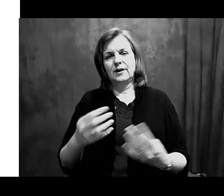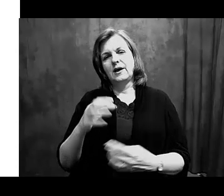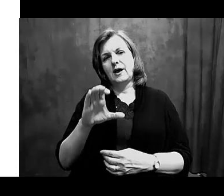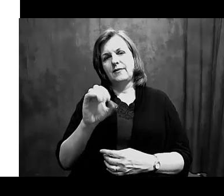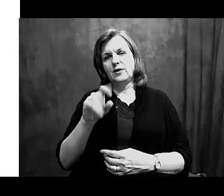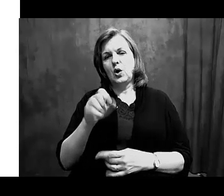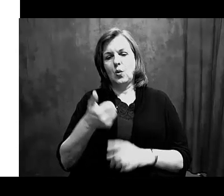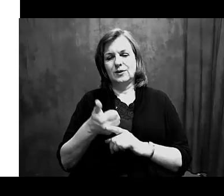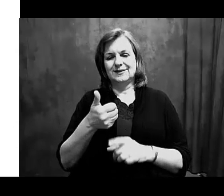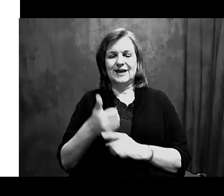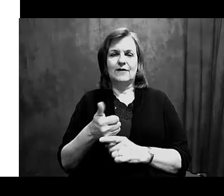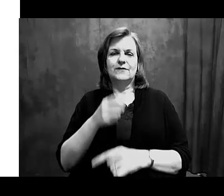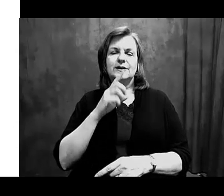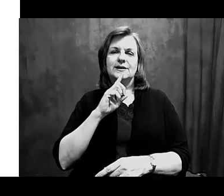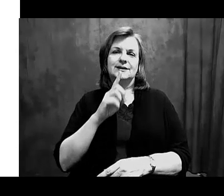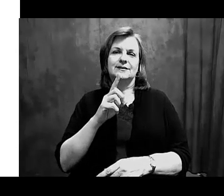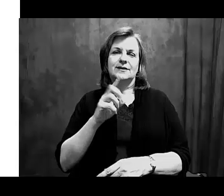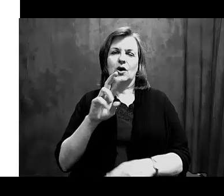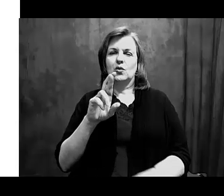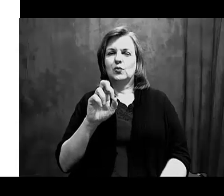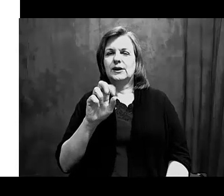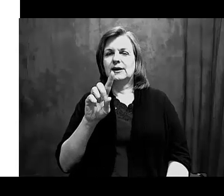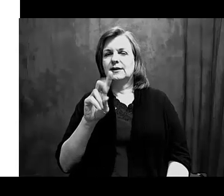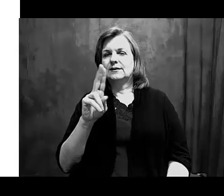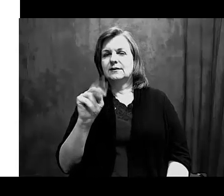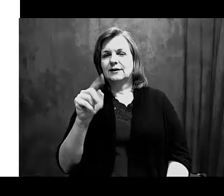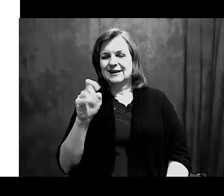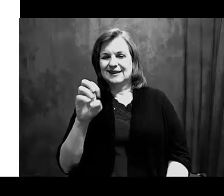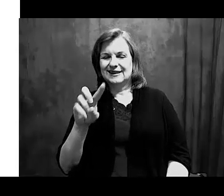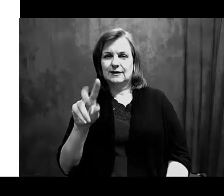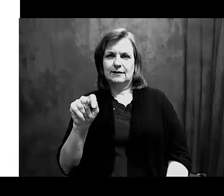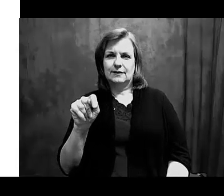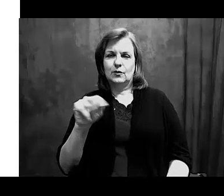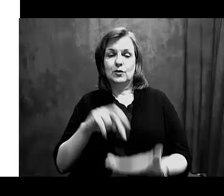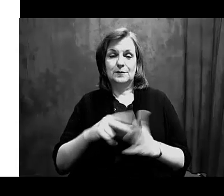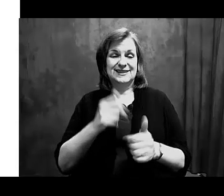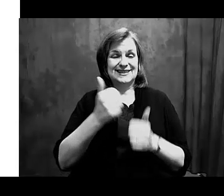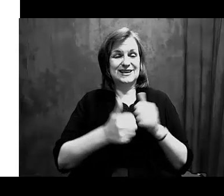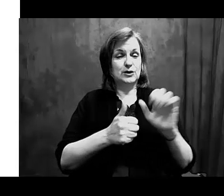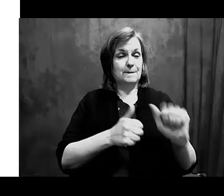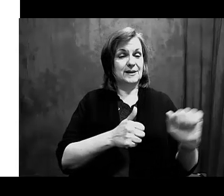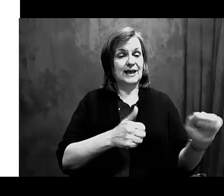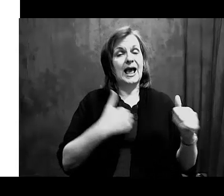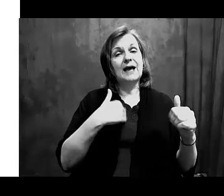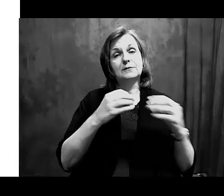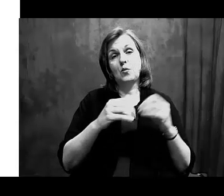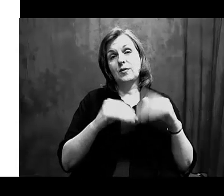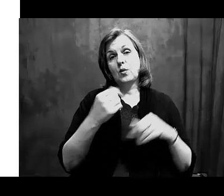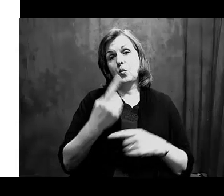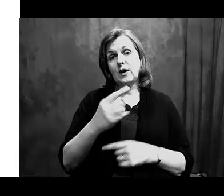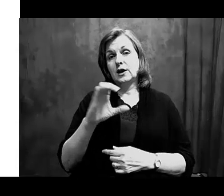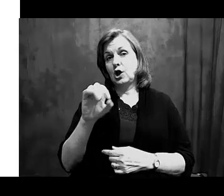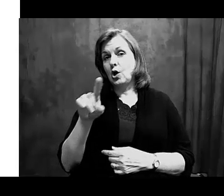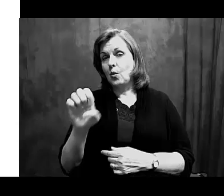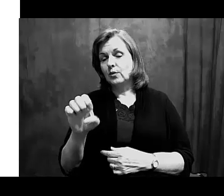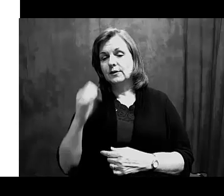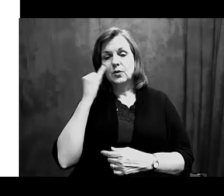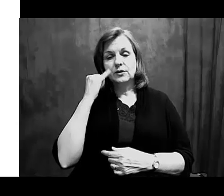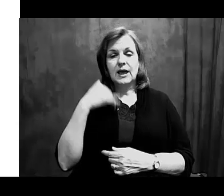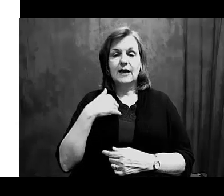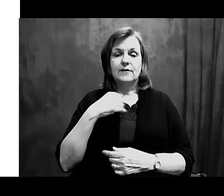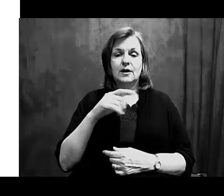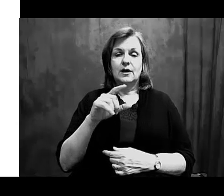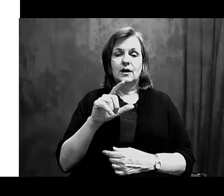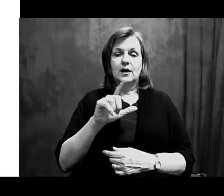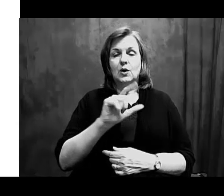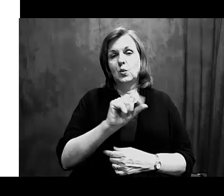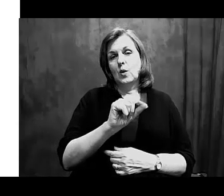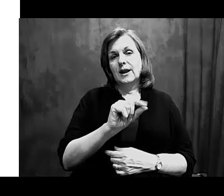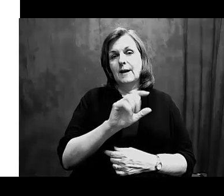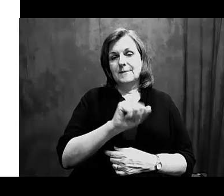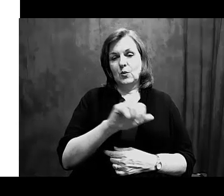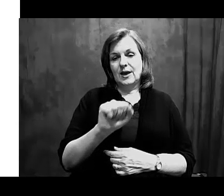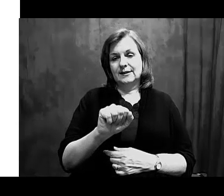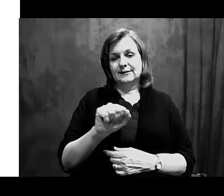is what we call redundant there's more than one codon for each amino acid so if you have 20 amino acids and you have 61